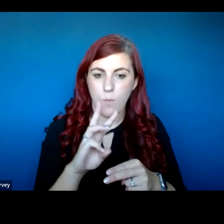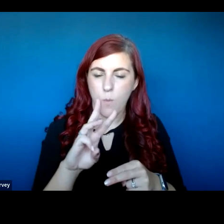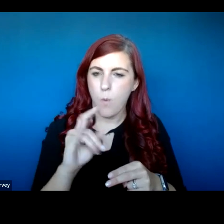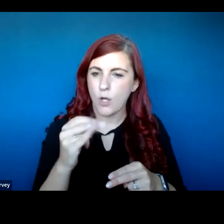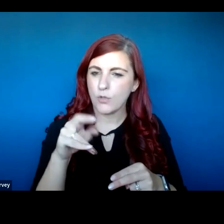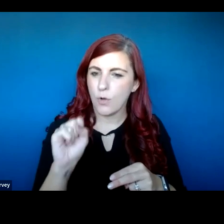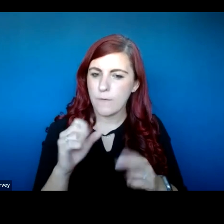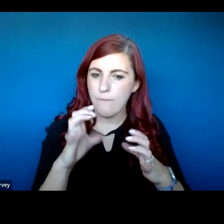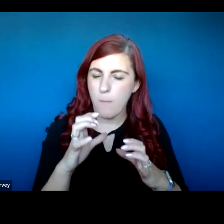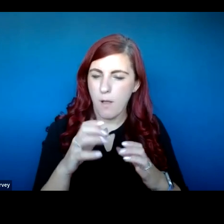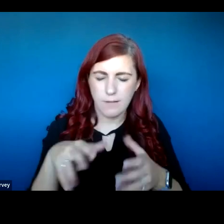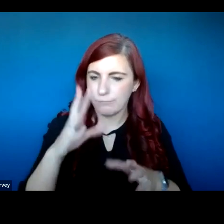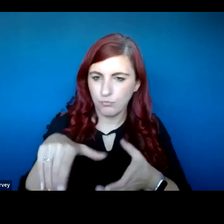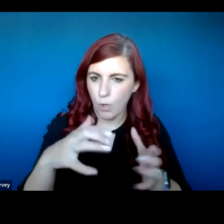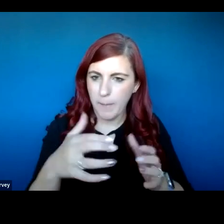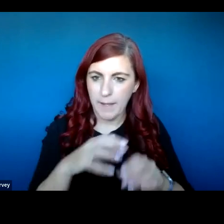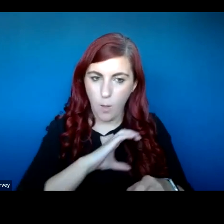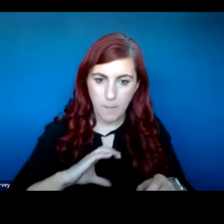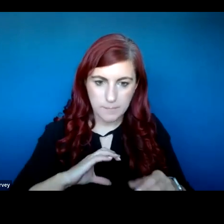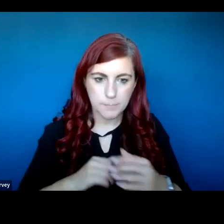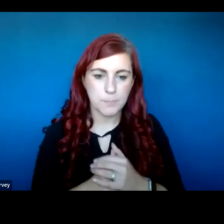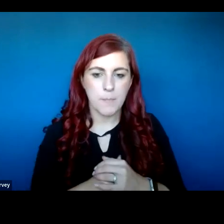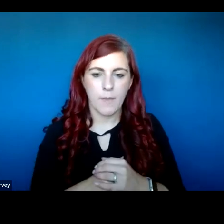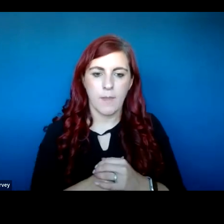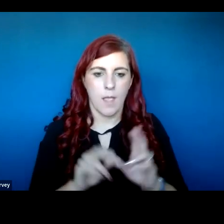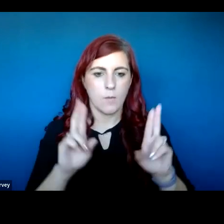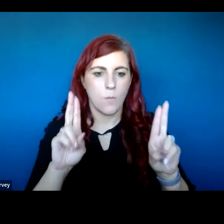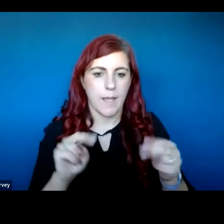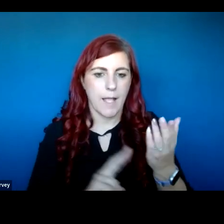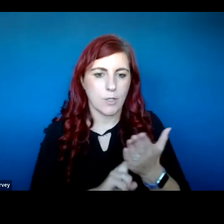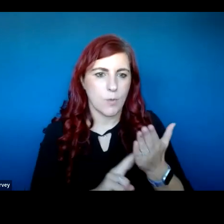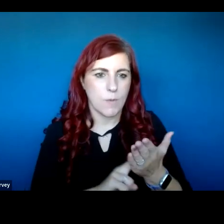So we can use some skills like internet skills and maths and our